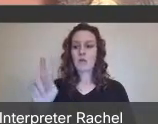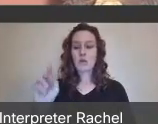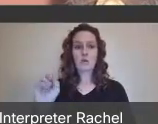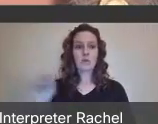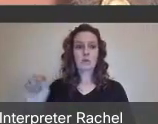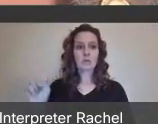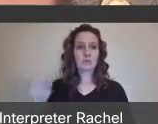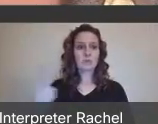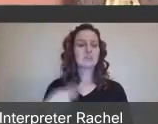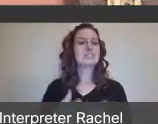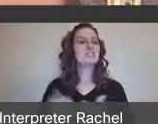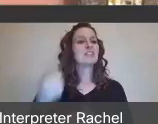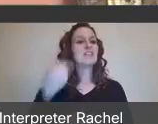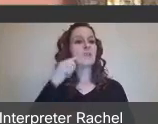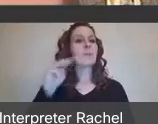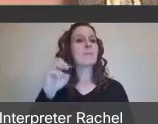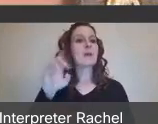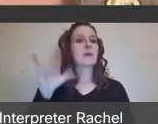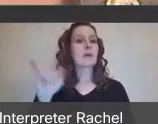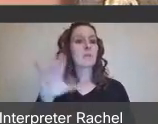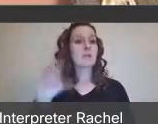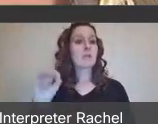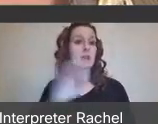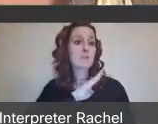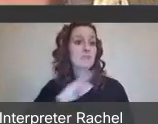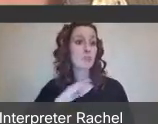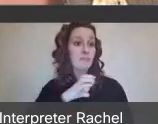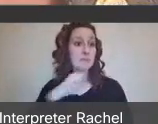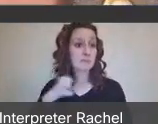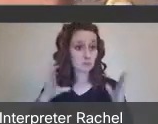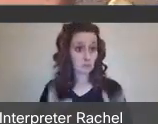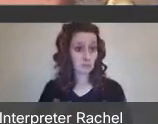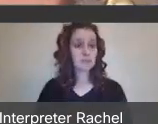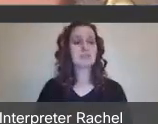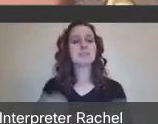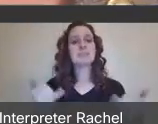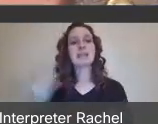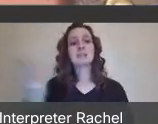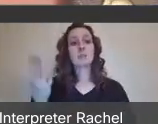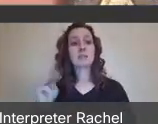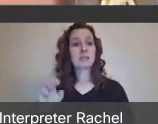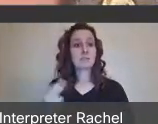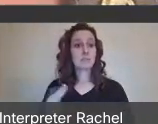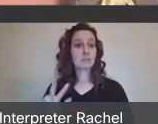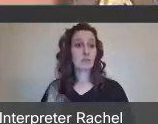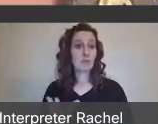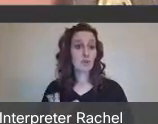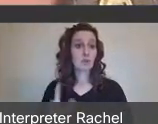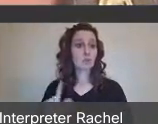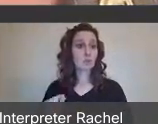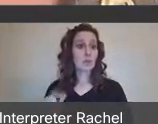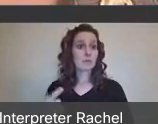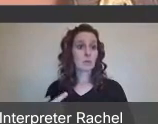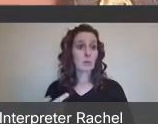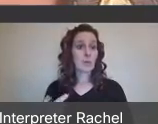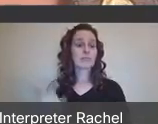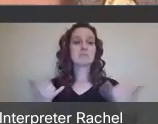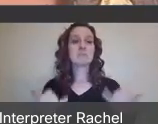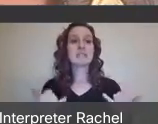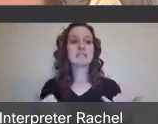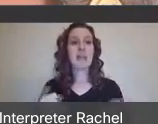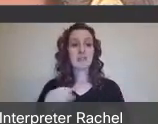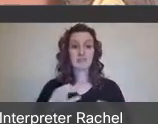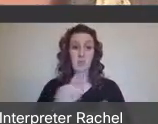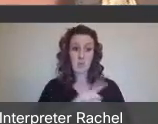Commissioners. Today is Wednesday, March the 3rd, 2021. We are in the 52nd week of the COVID-19